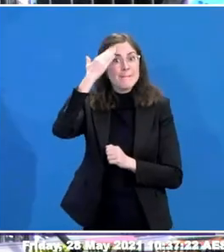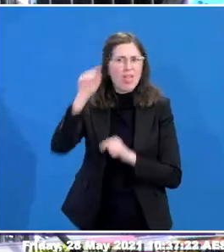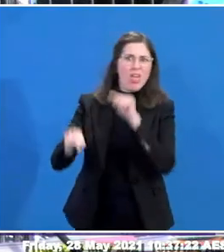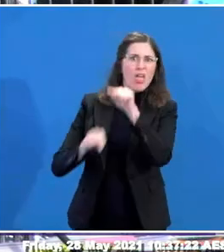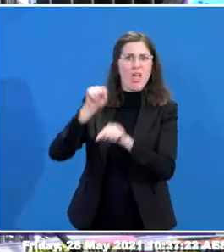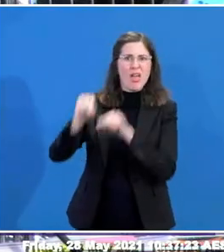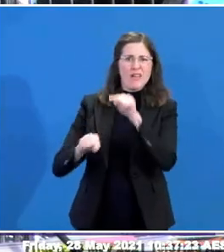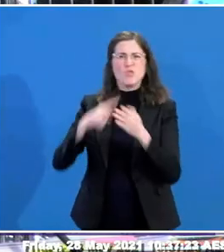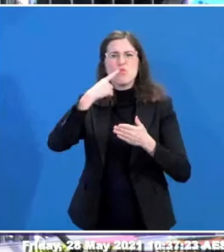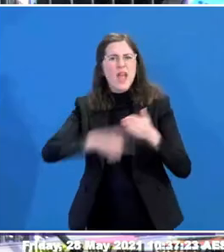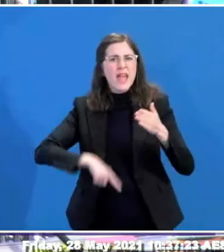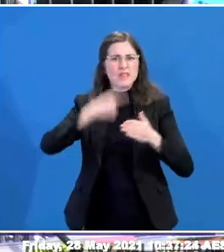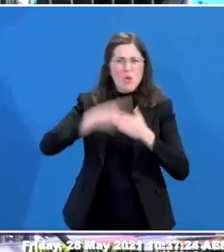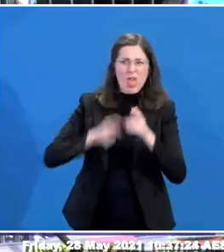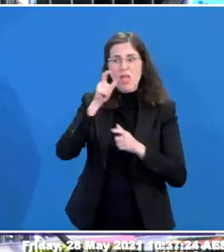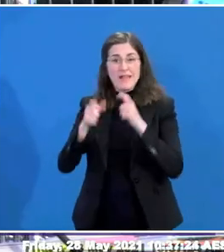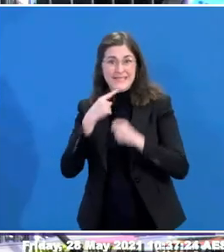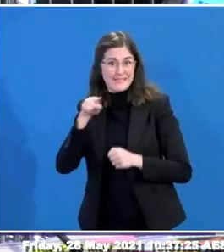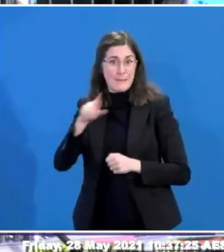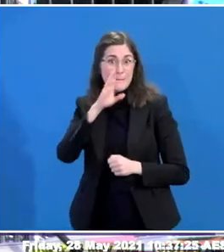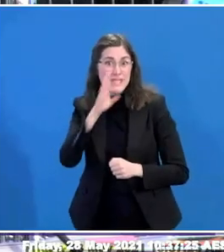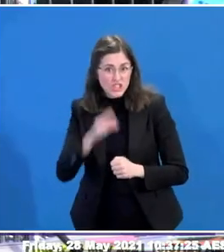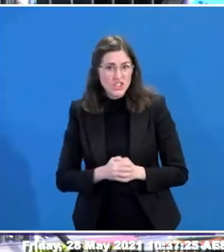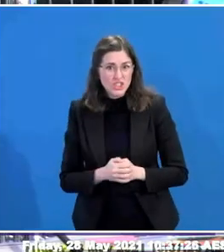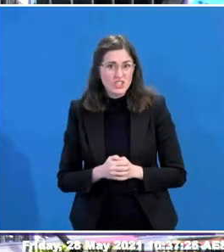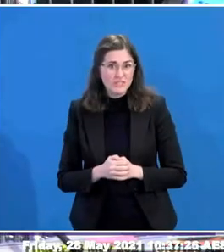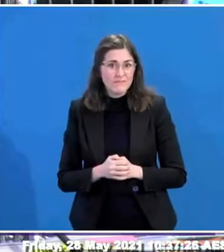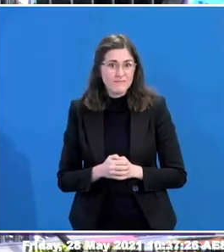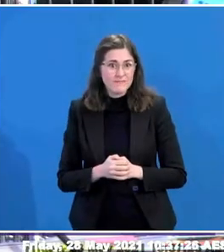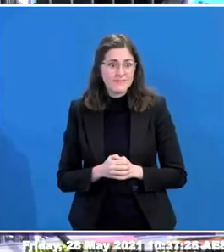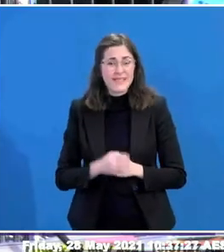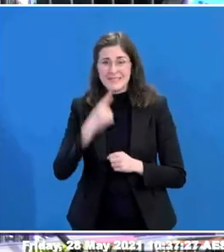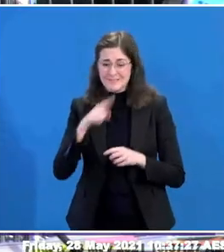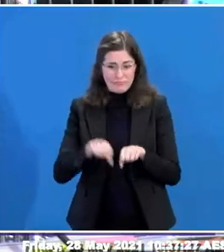[SP1] was saying that it is a breach of privacy to give them incident reports,